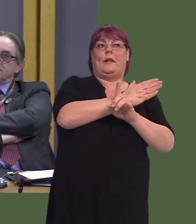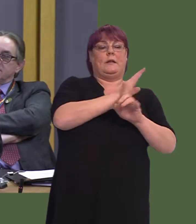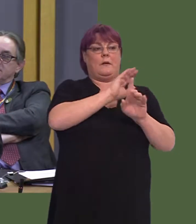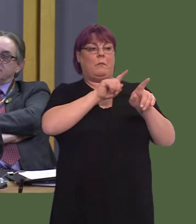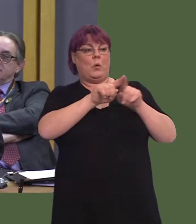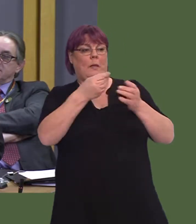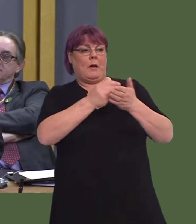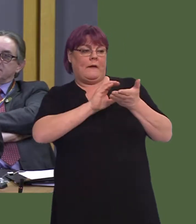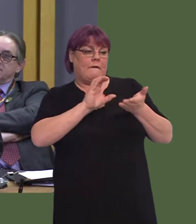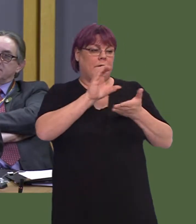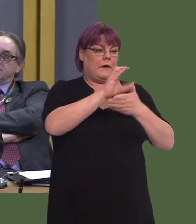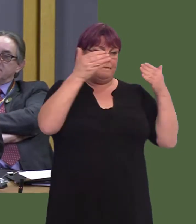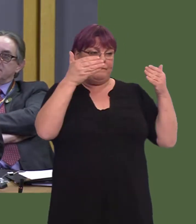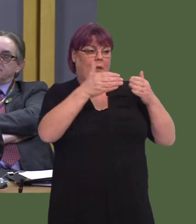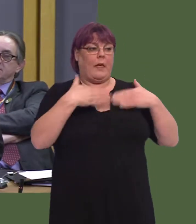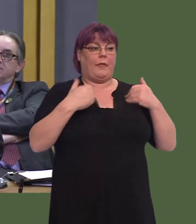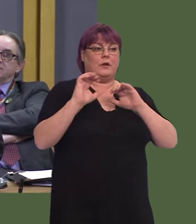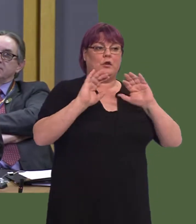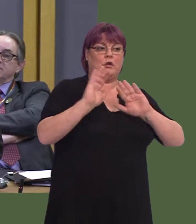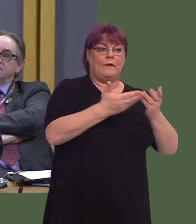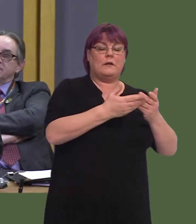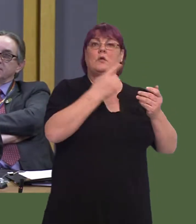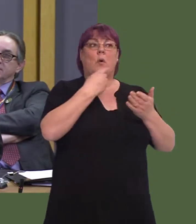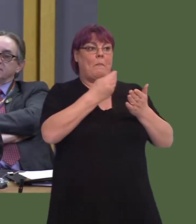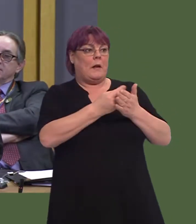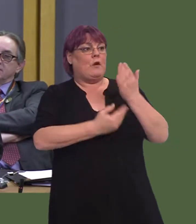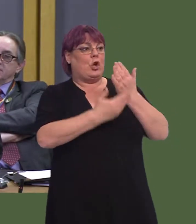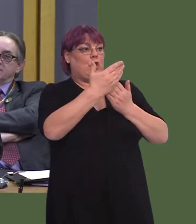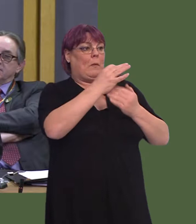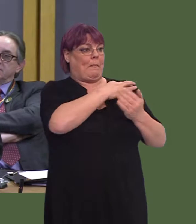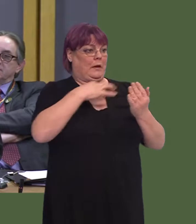ABMU has received money for the new record system, also money for the academy, for the